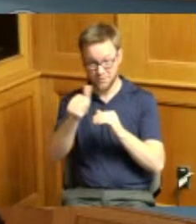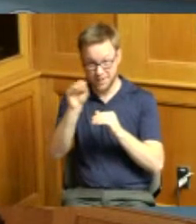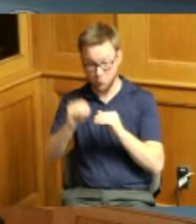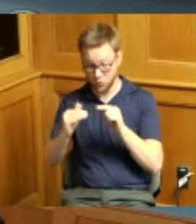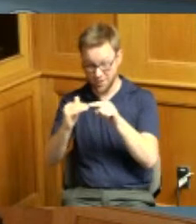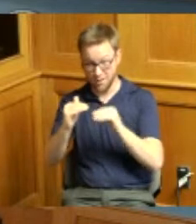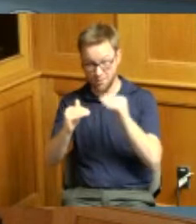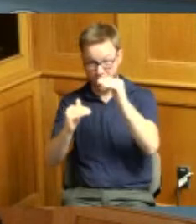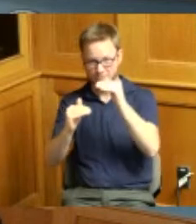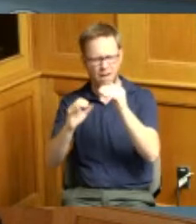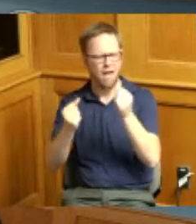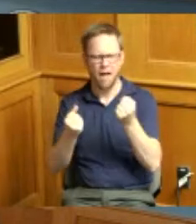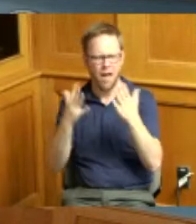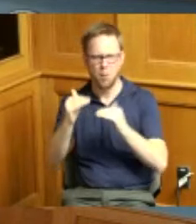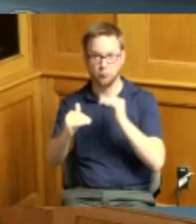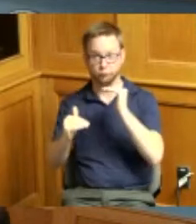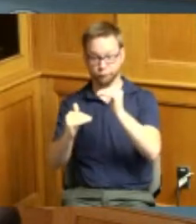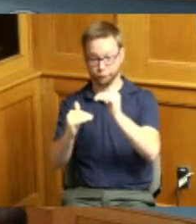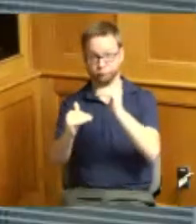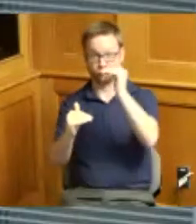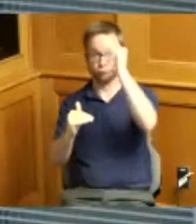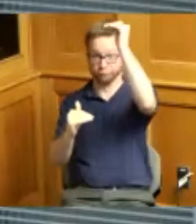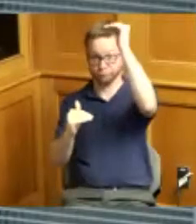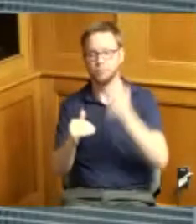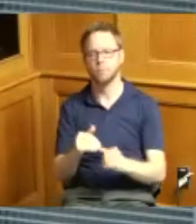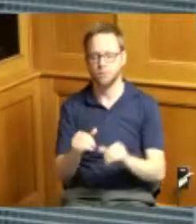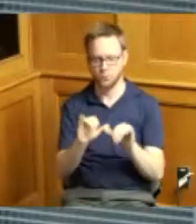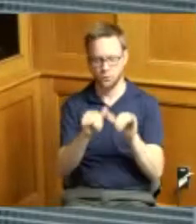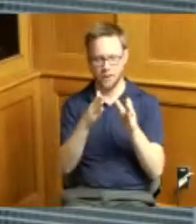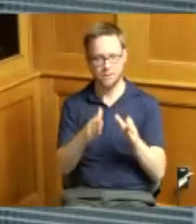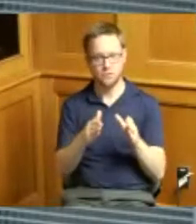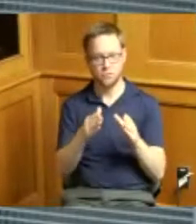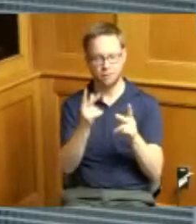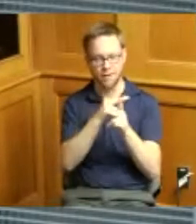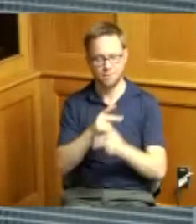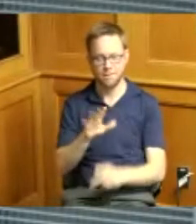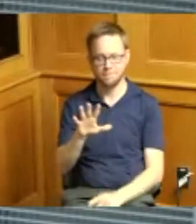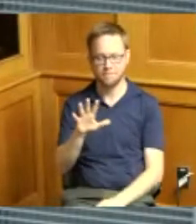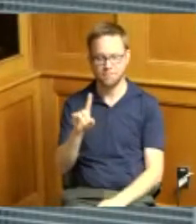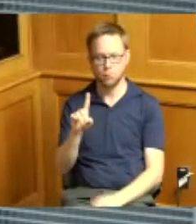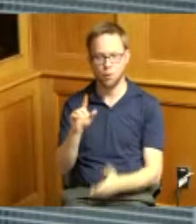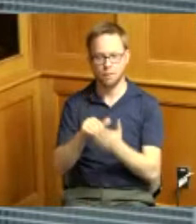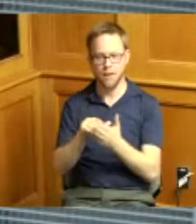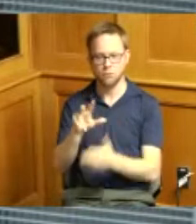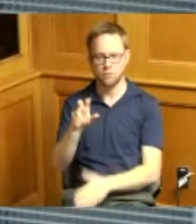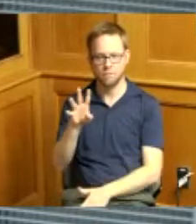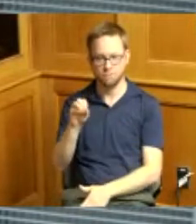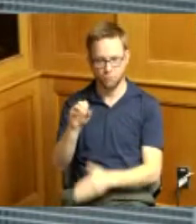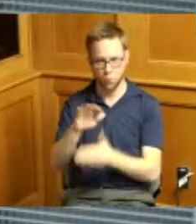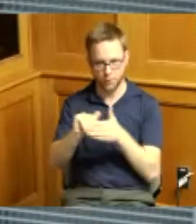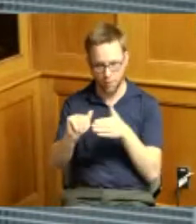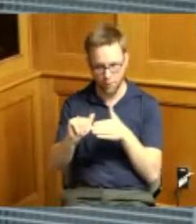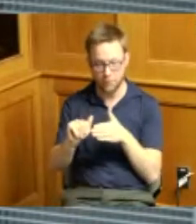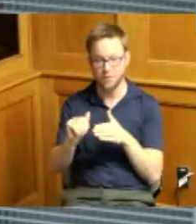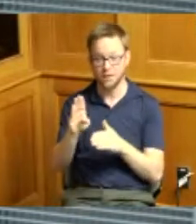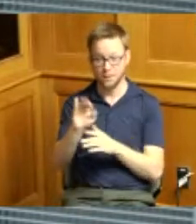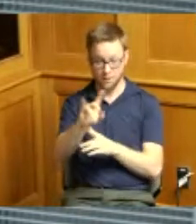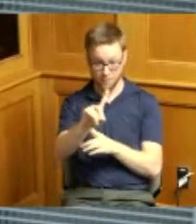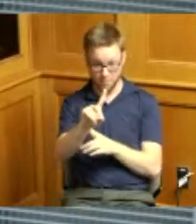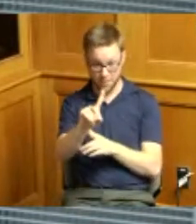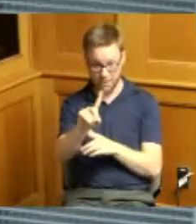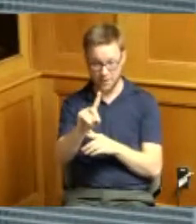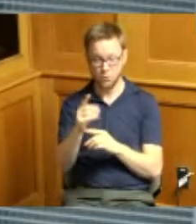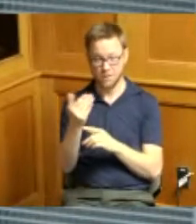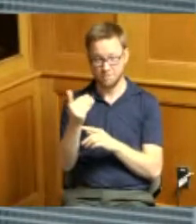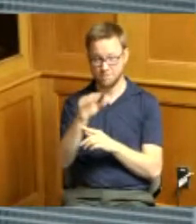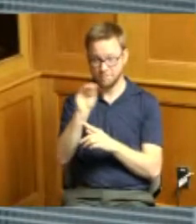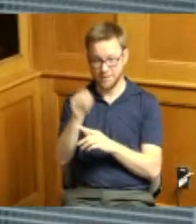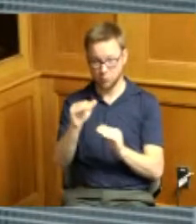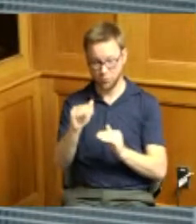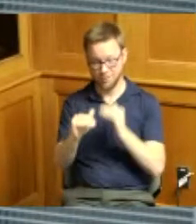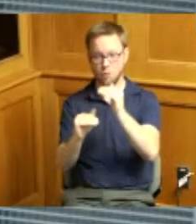let's see the Engineer's estimate was 51,340 and the bid came in at 15 percent over which was 59